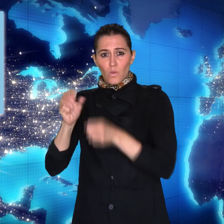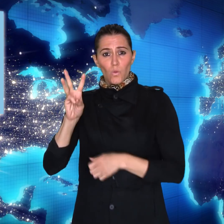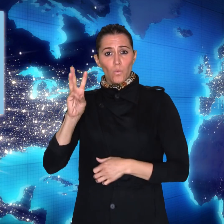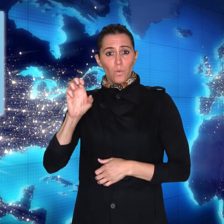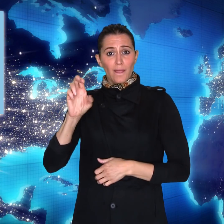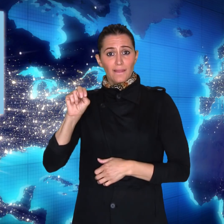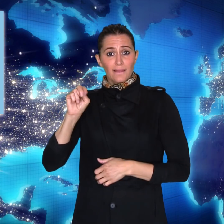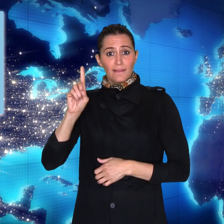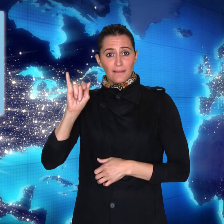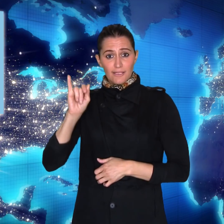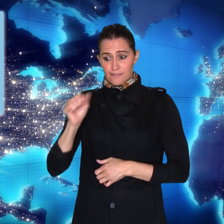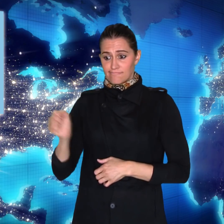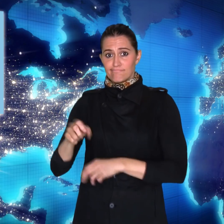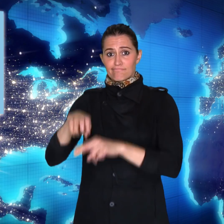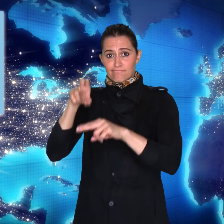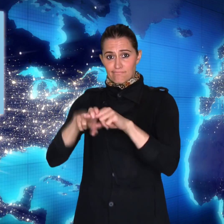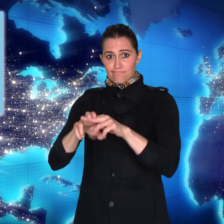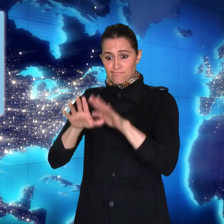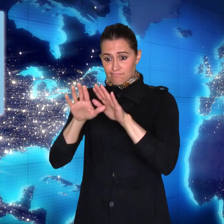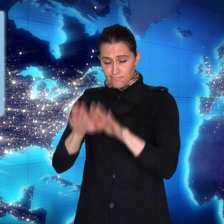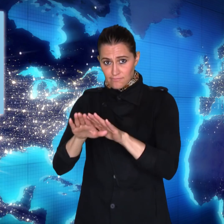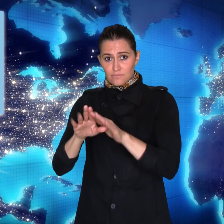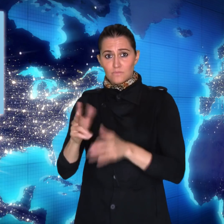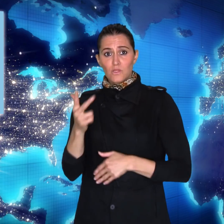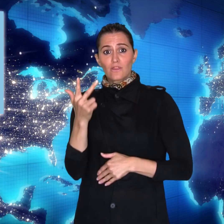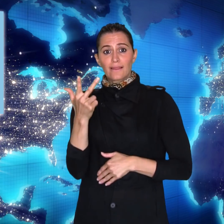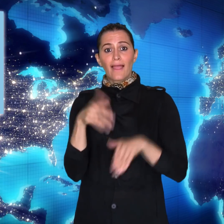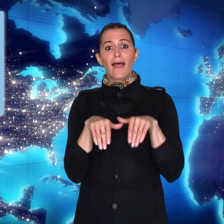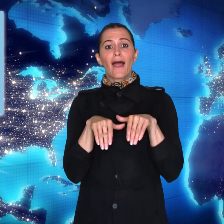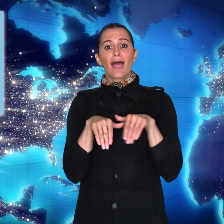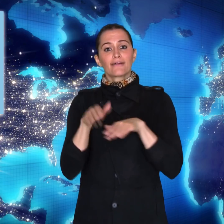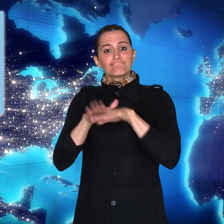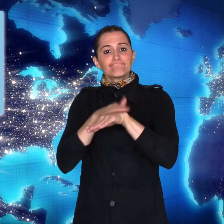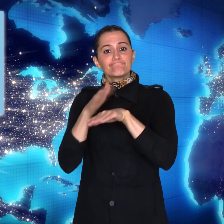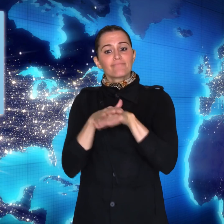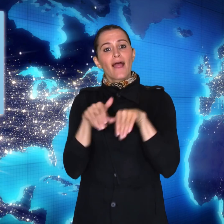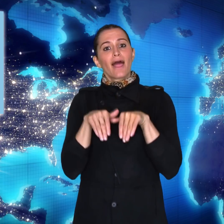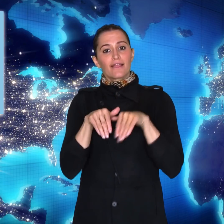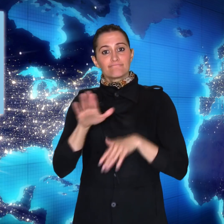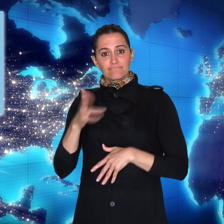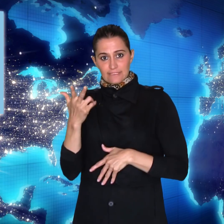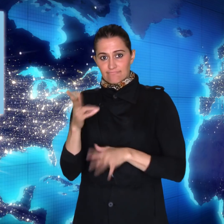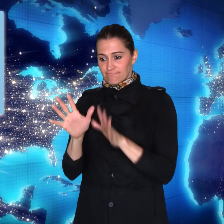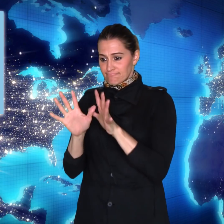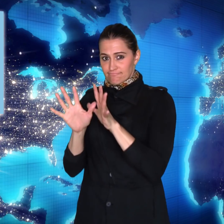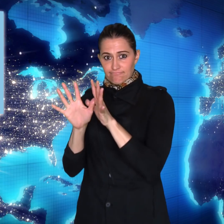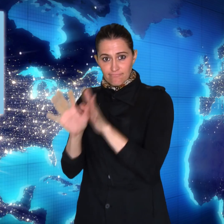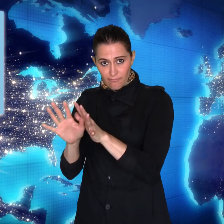and set it on fire to make